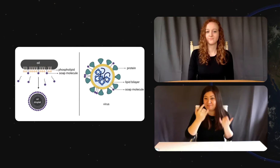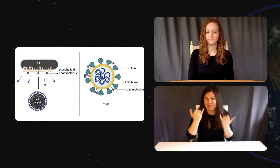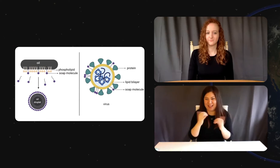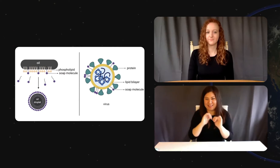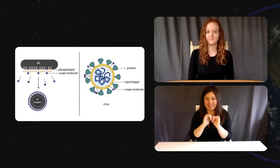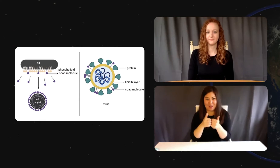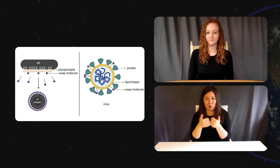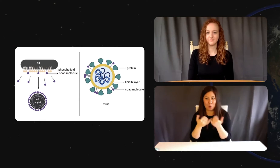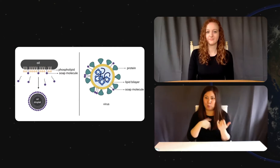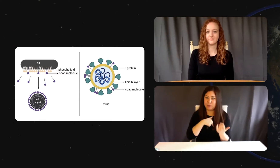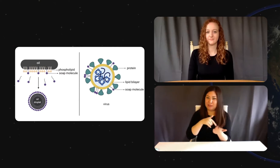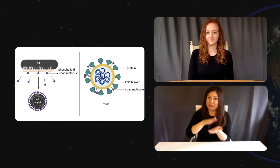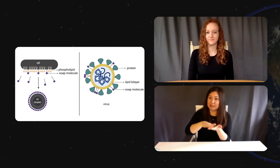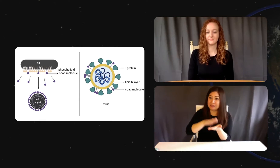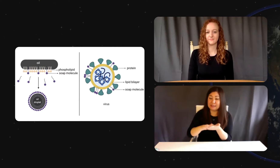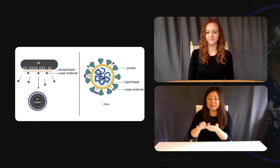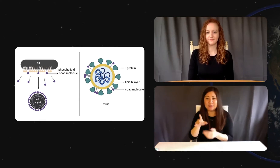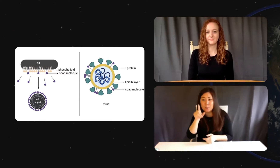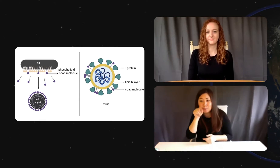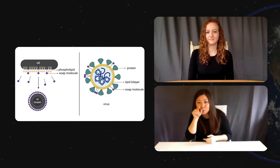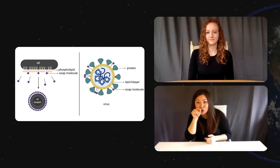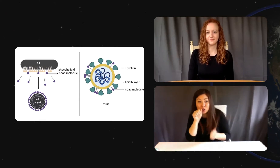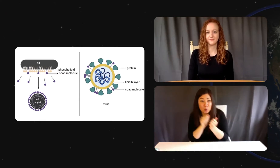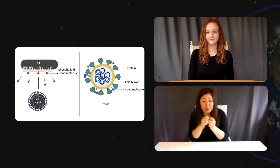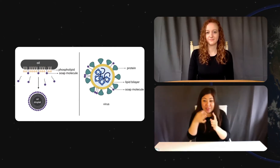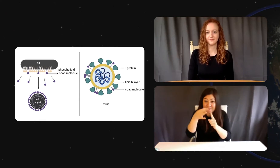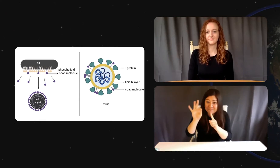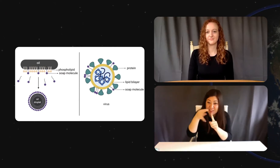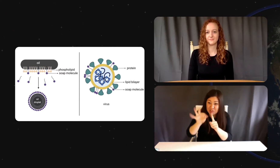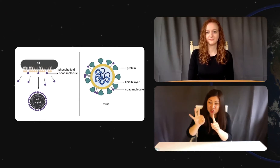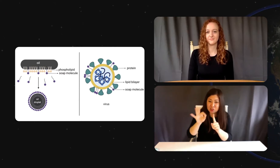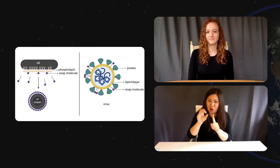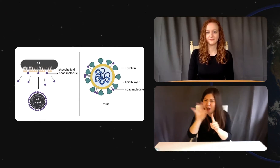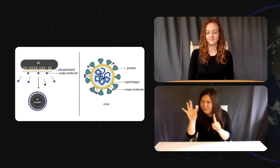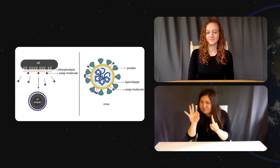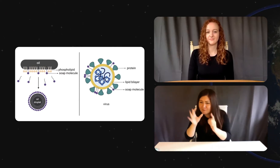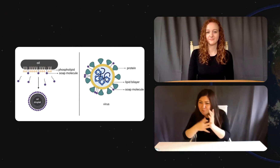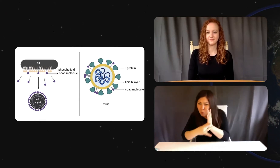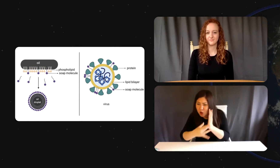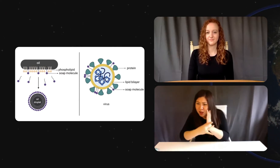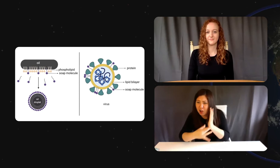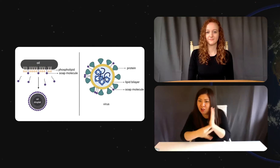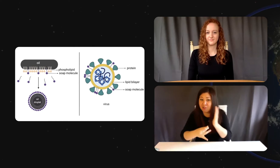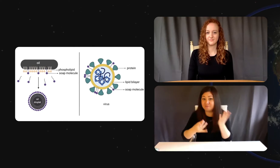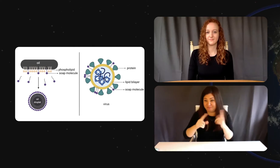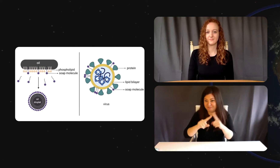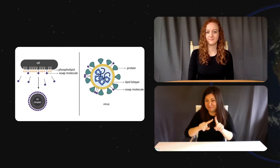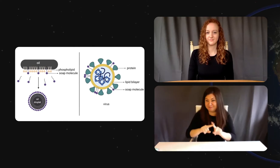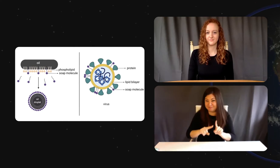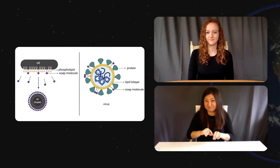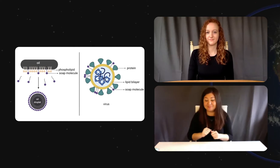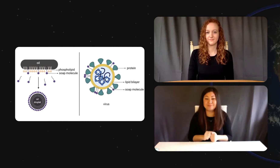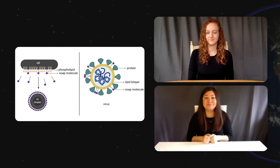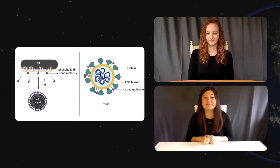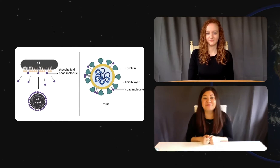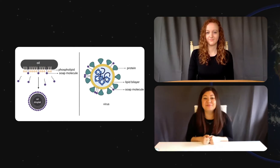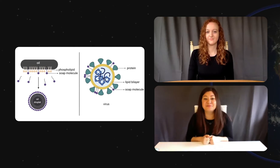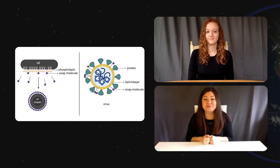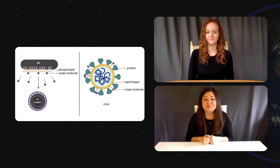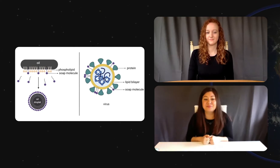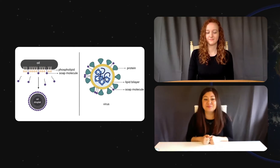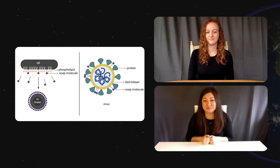That's how we clean bird feathers when they're contaminated with oil!